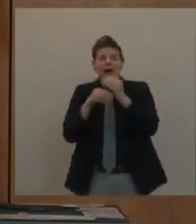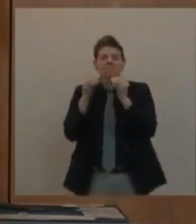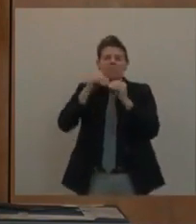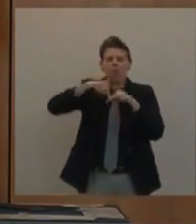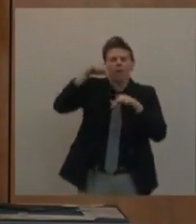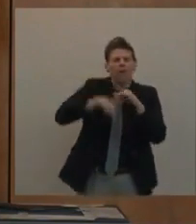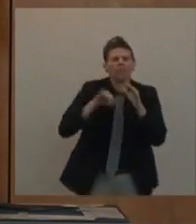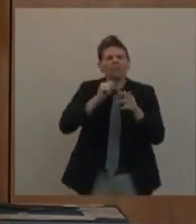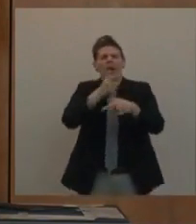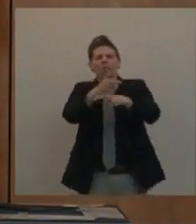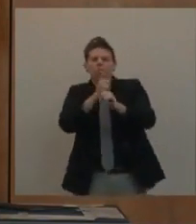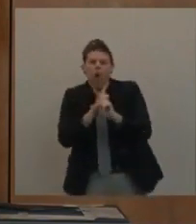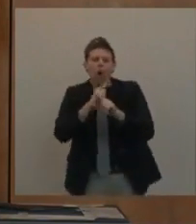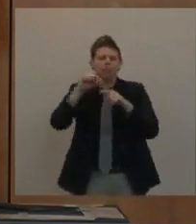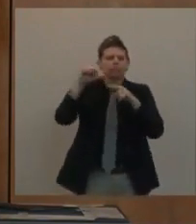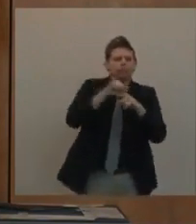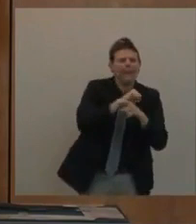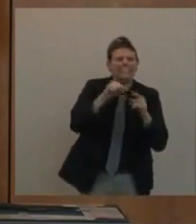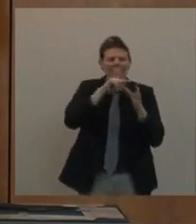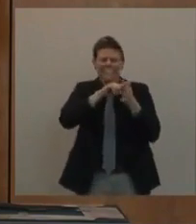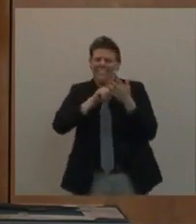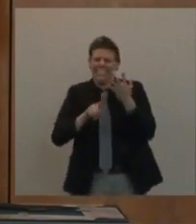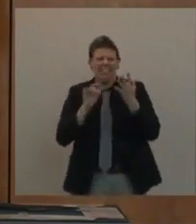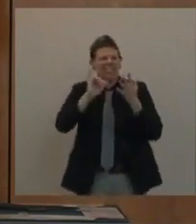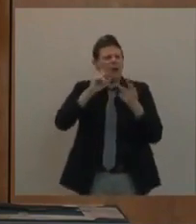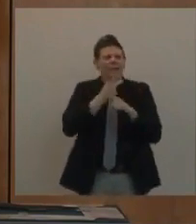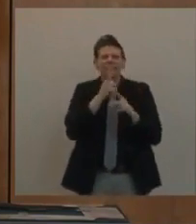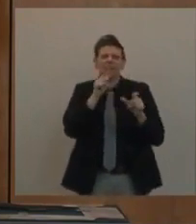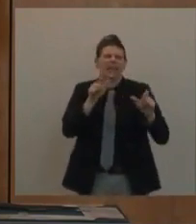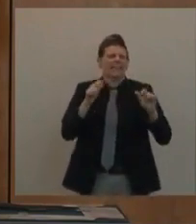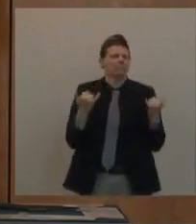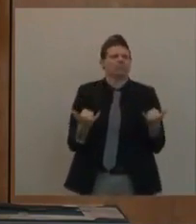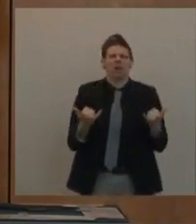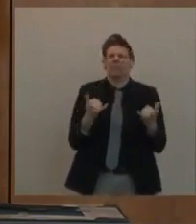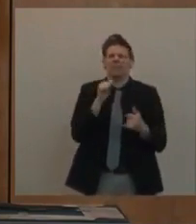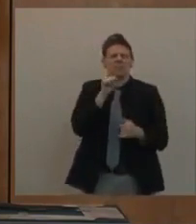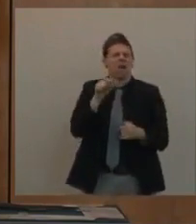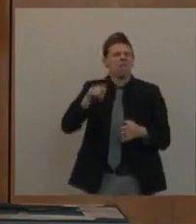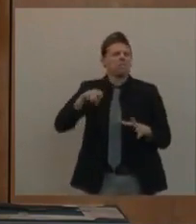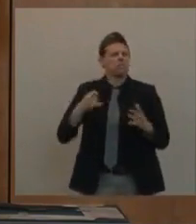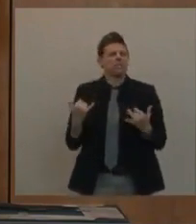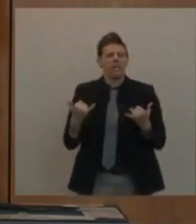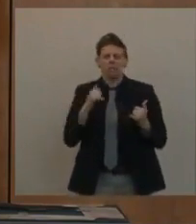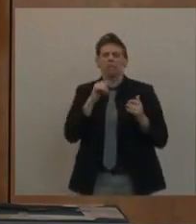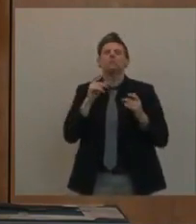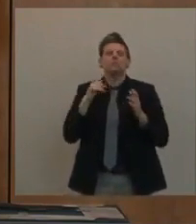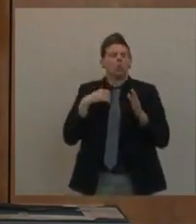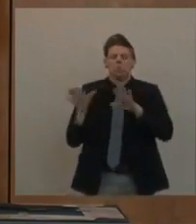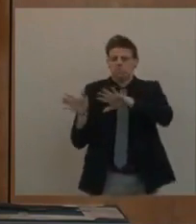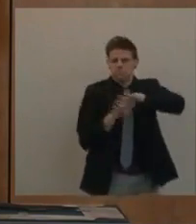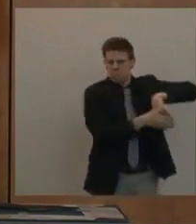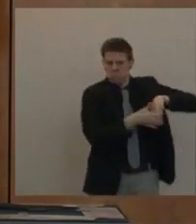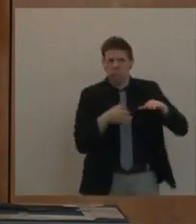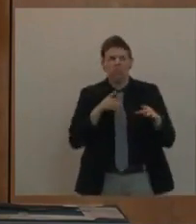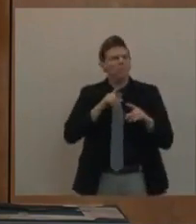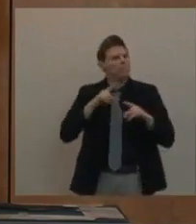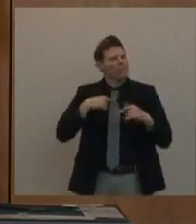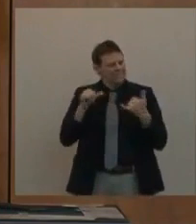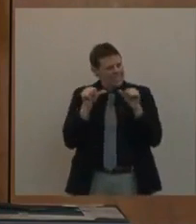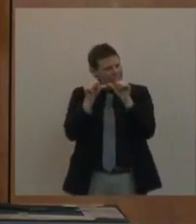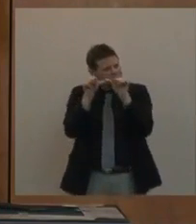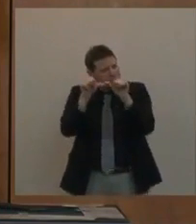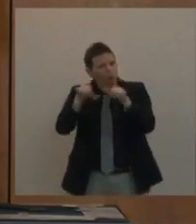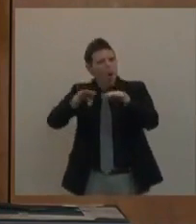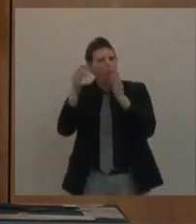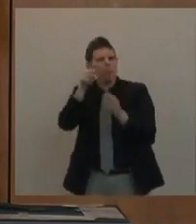BUT WE ARE NOT HAVING THE RENEWAL OF AND ENGAGING IN ADDITIONAL LOANS OR PRACTICES BY HAVING WHAT WE THINK ARE NONESSENTIAL BUSINESSES OPEN.